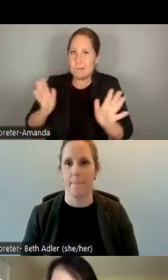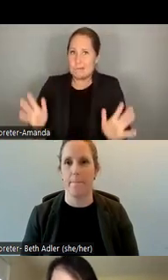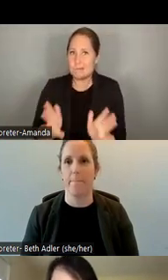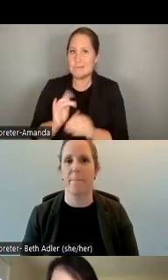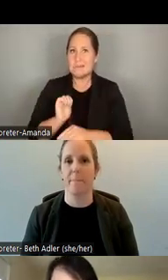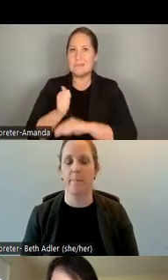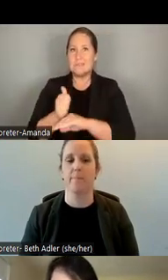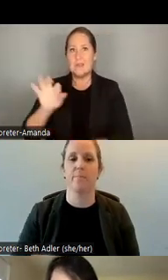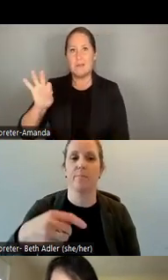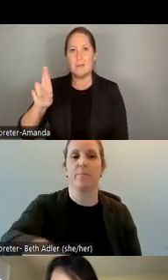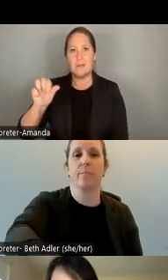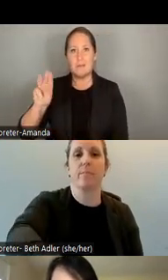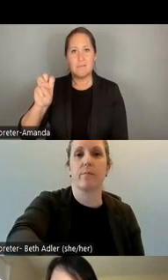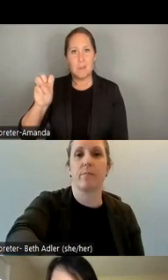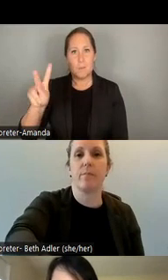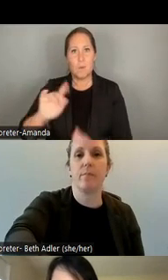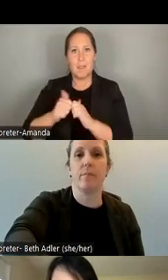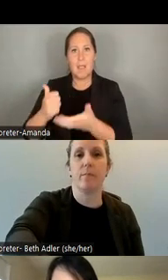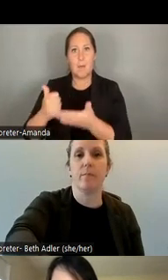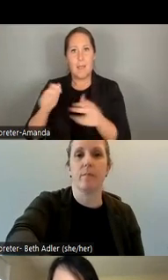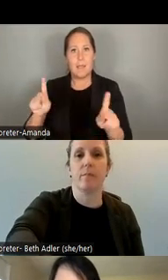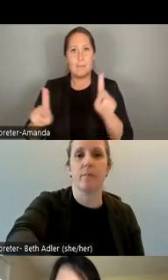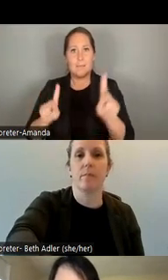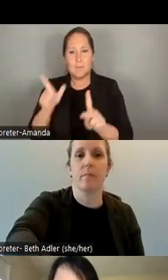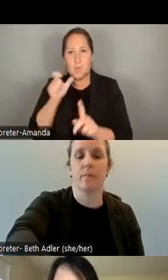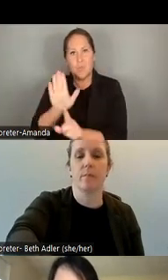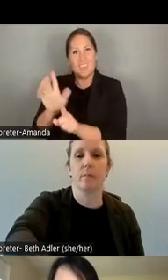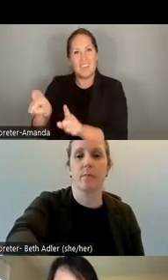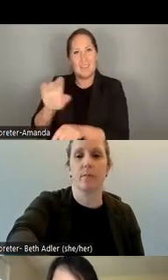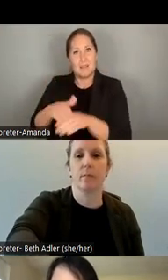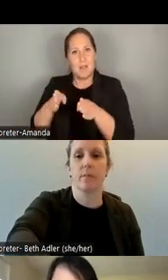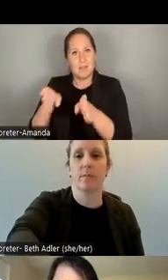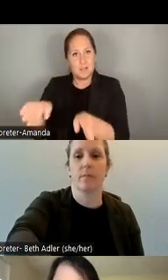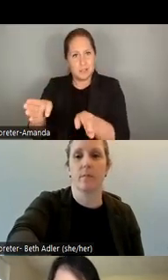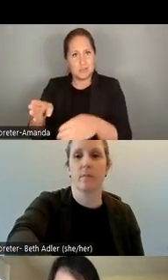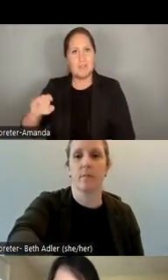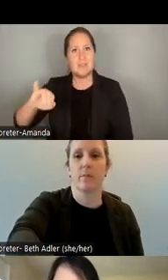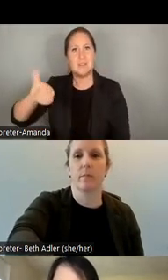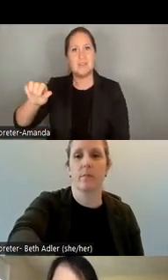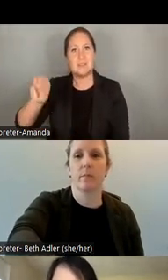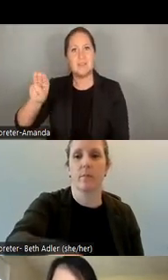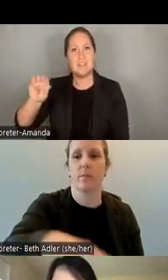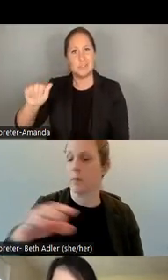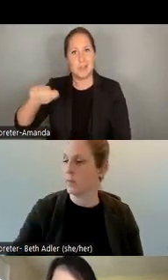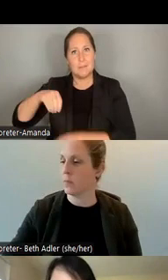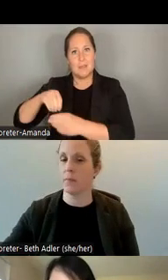medical need on the street and this was published in 2021 in Jama Internal Medicine essentially it's